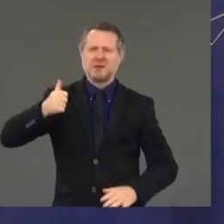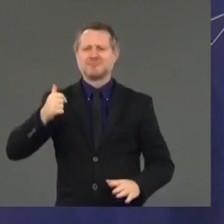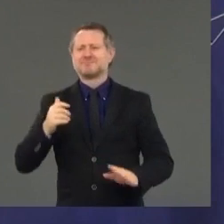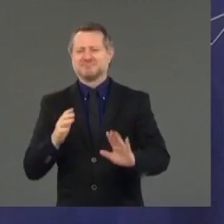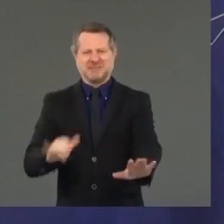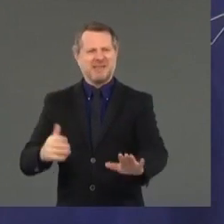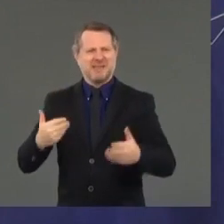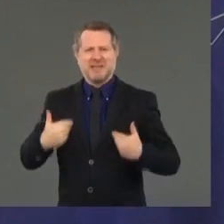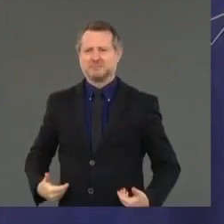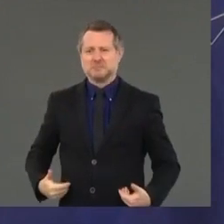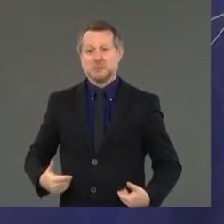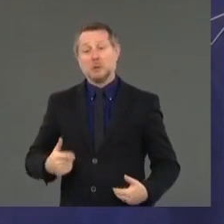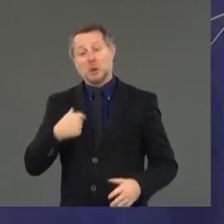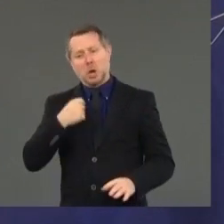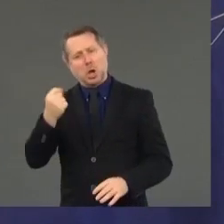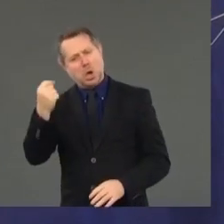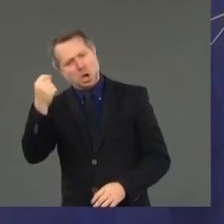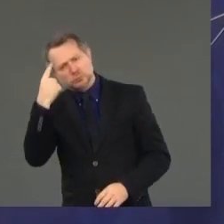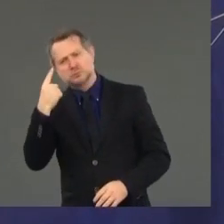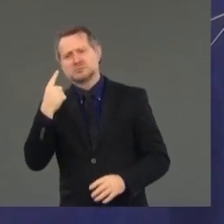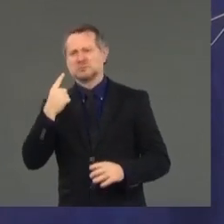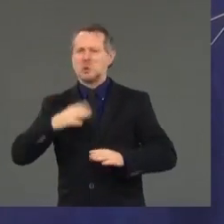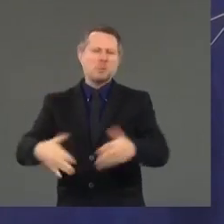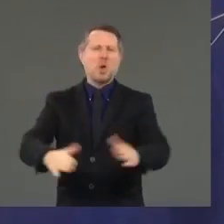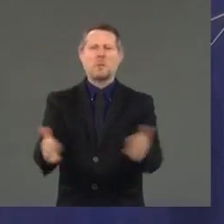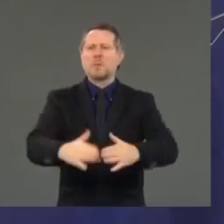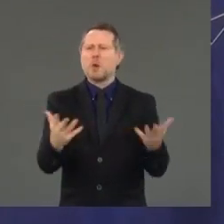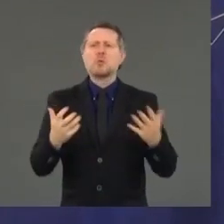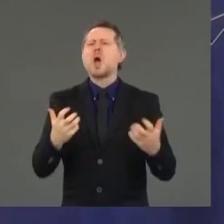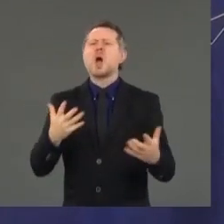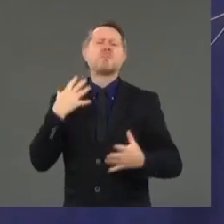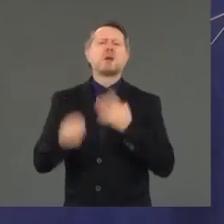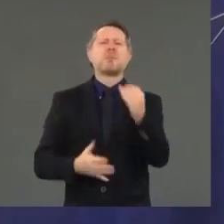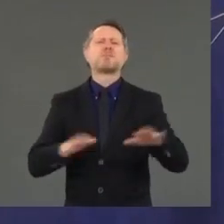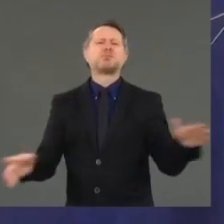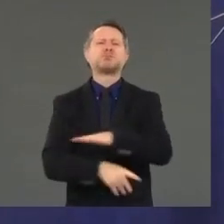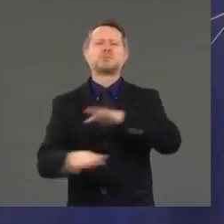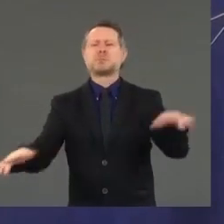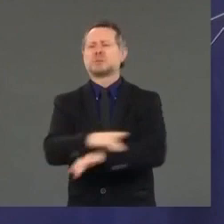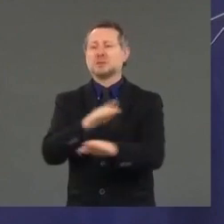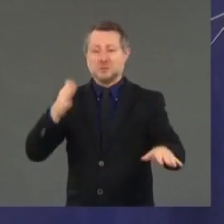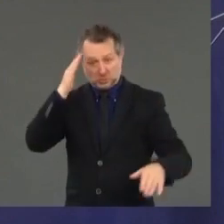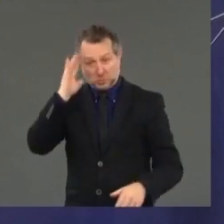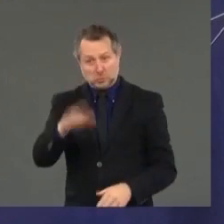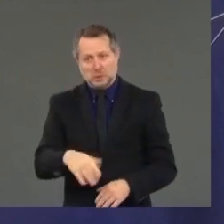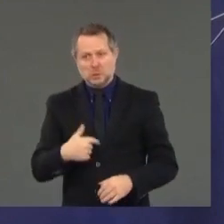TO BE THE FIRST, THE BEST.